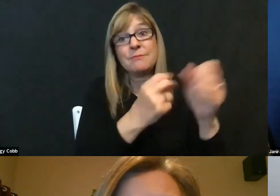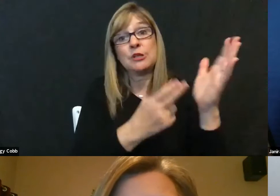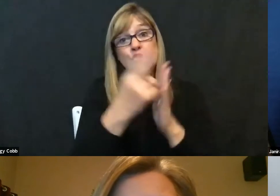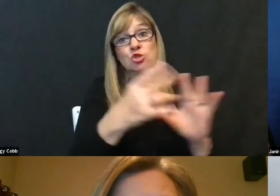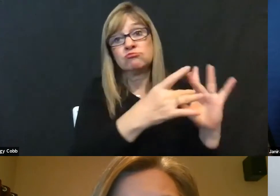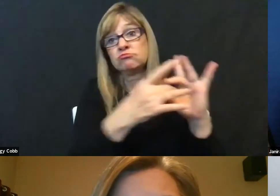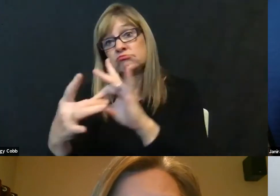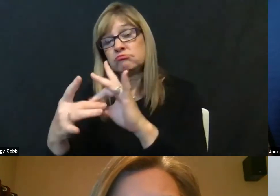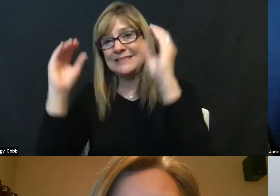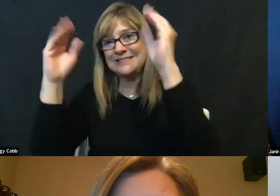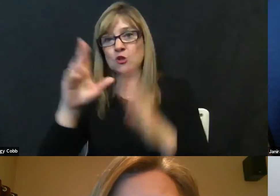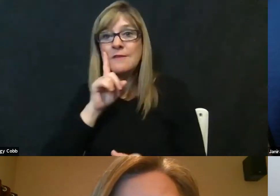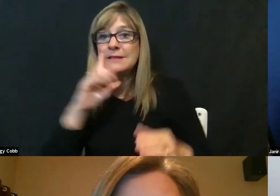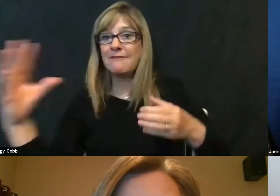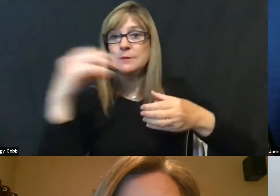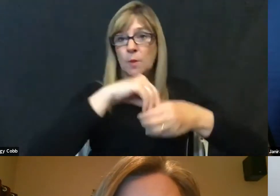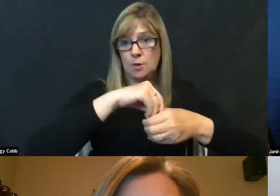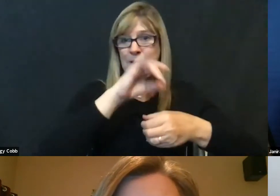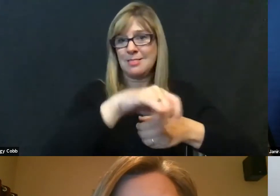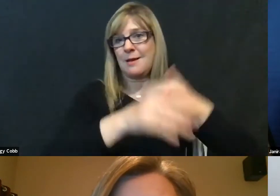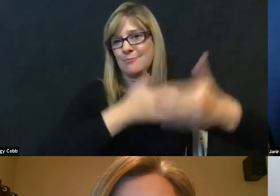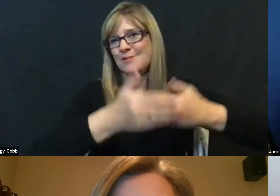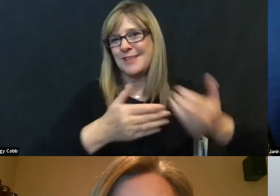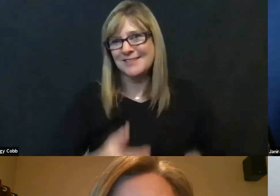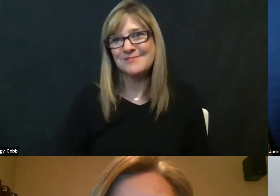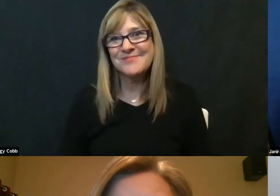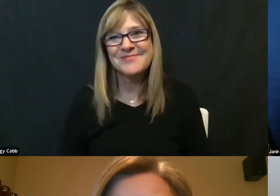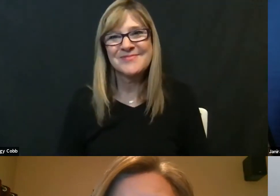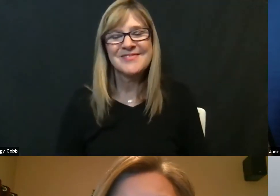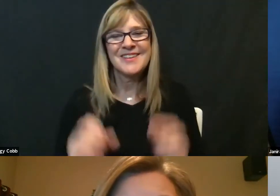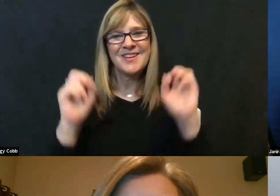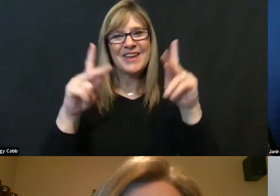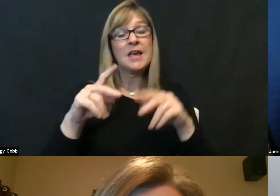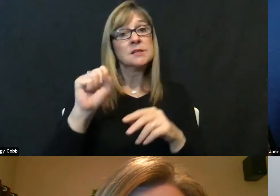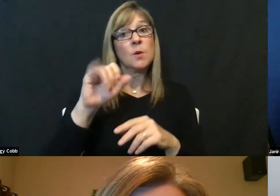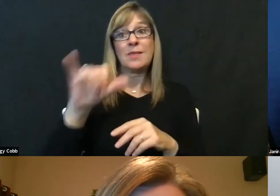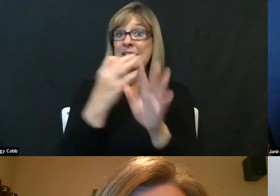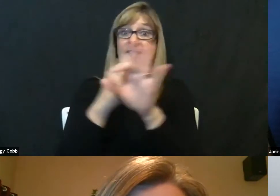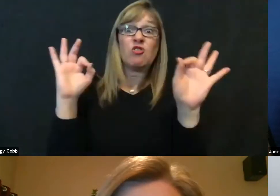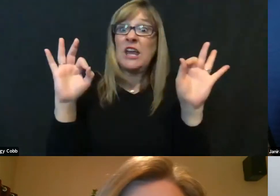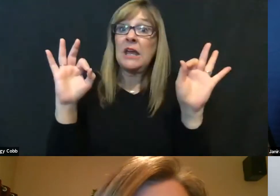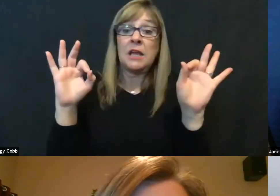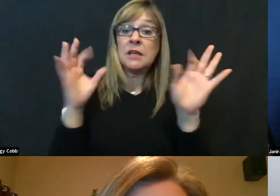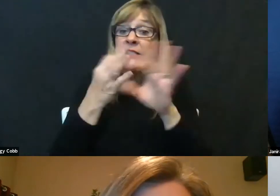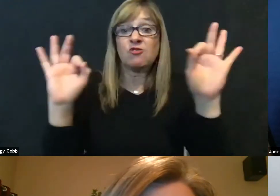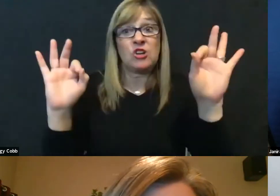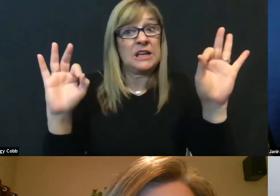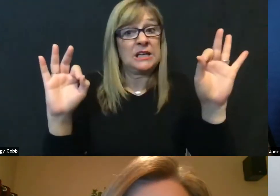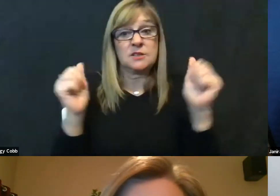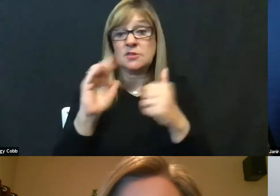of the deaf is included in that process. Okay. >> But this it's free. It's all free. >> Okay.